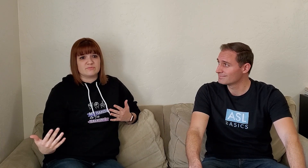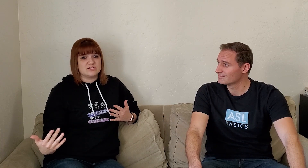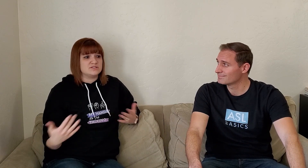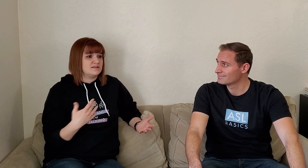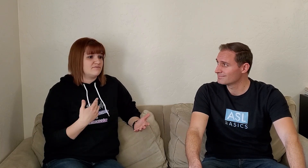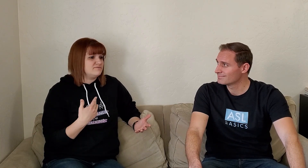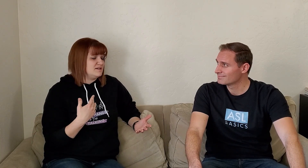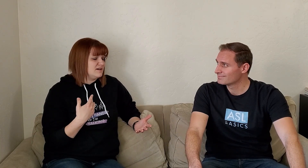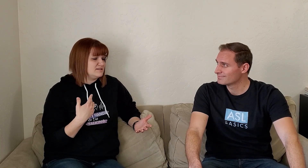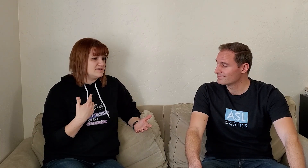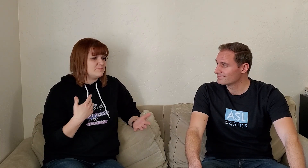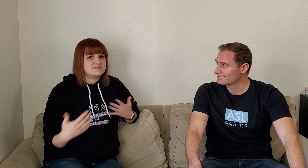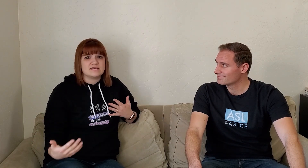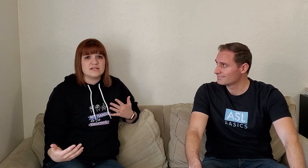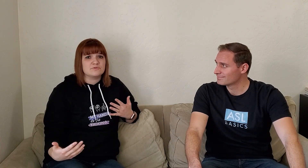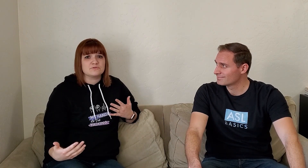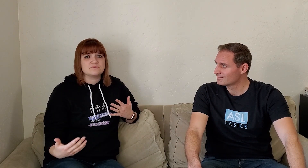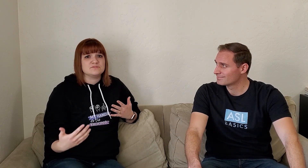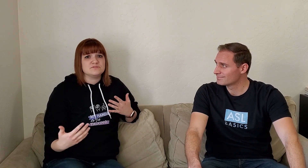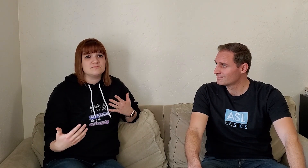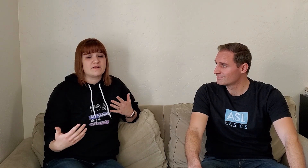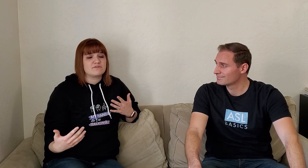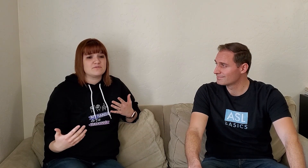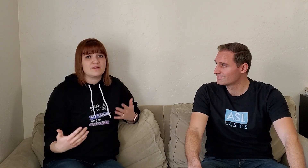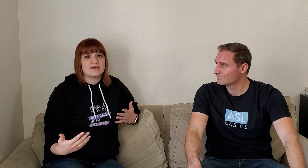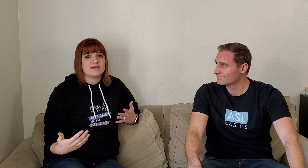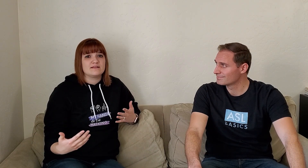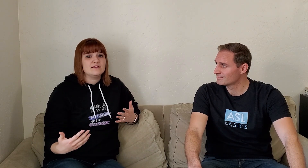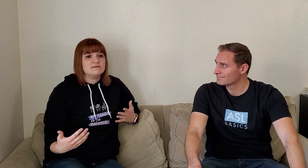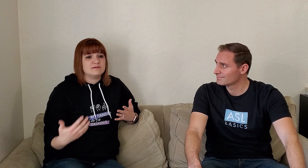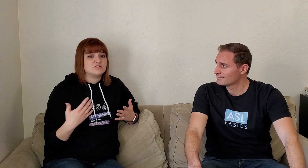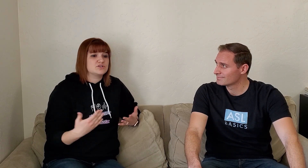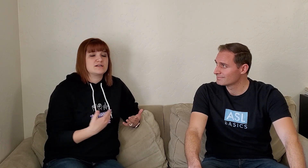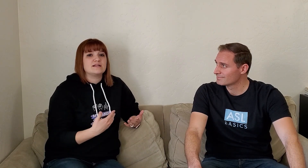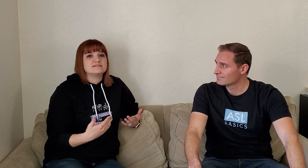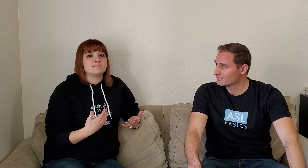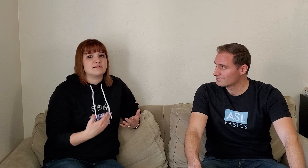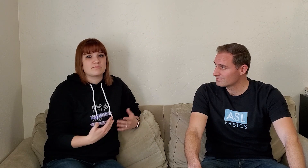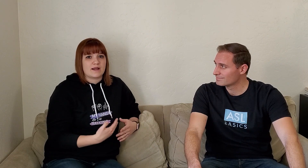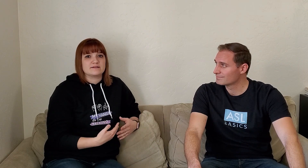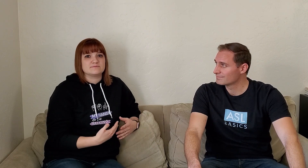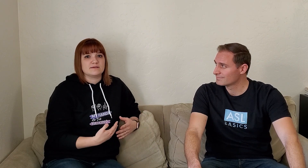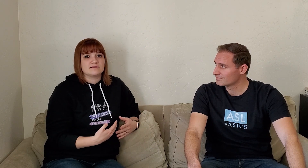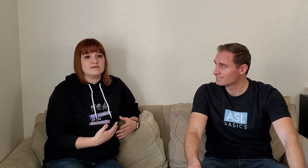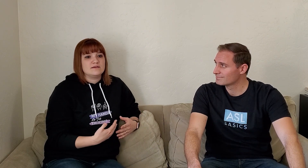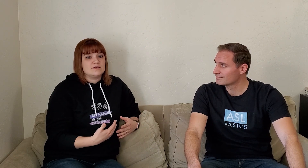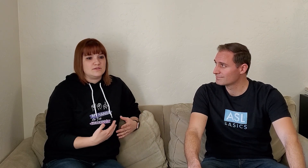information, setup study groups, do whatever you can, because you're gonna need someone to practice with.